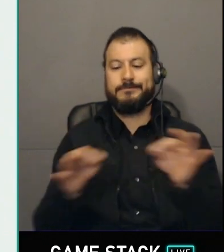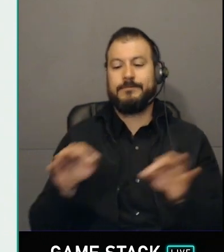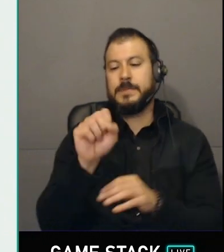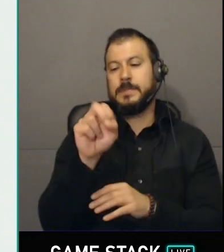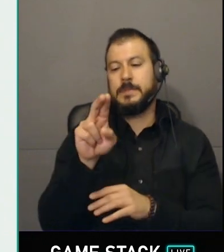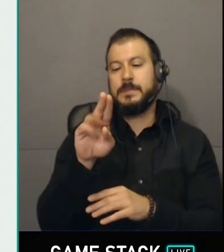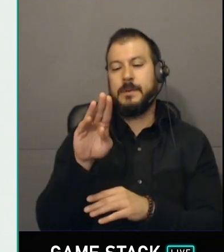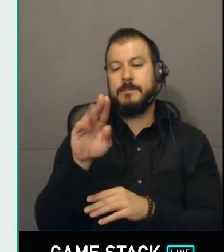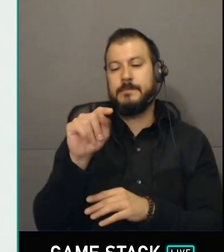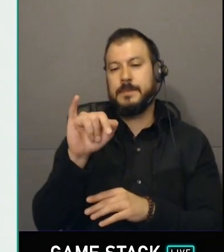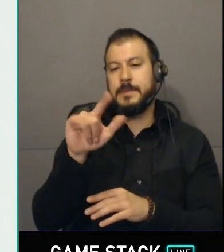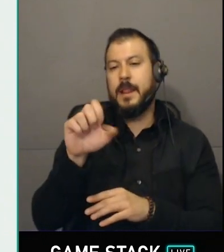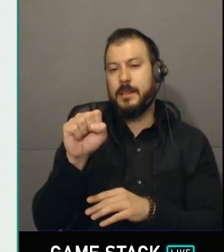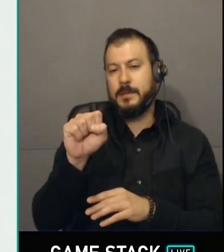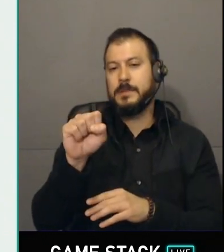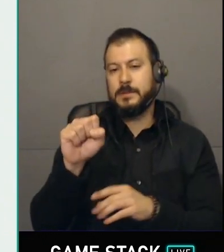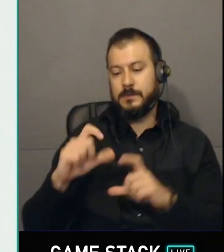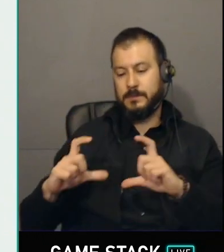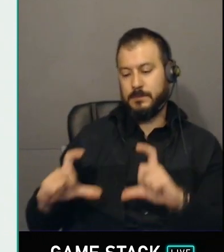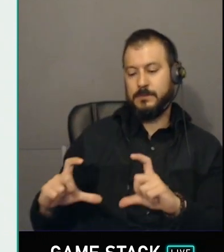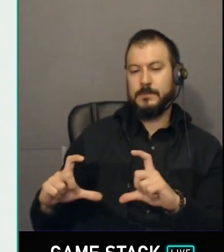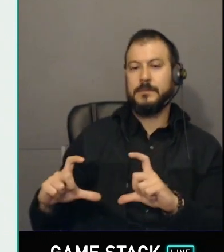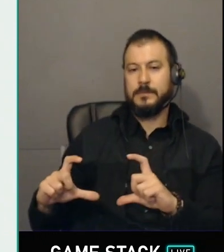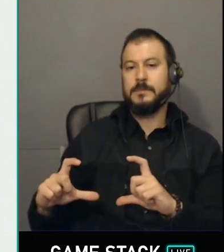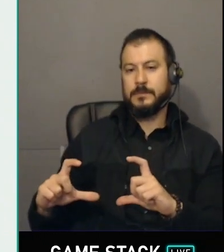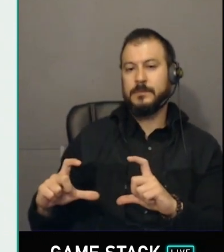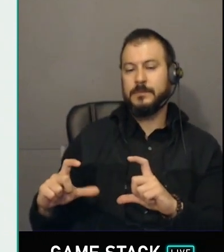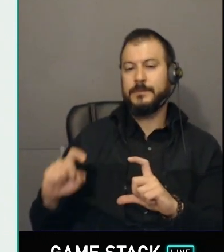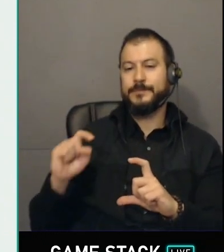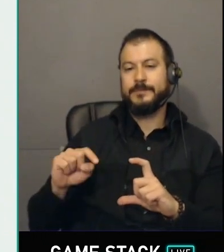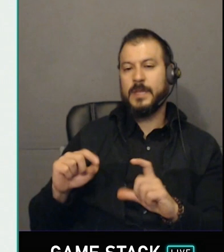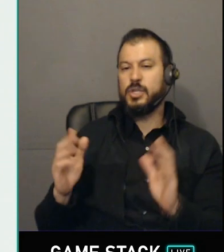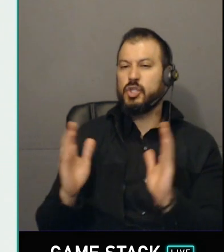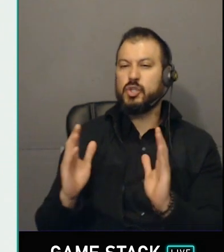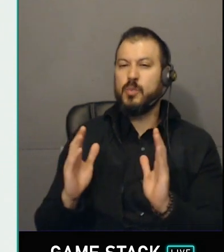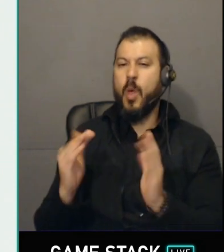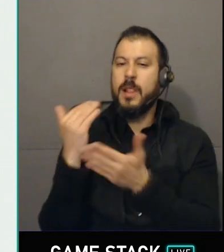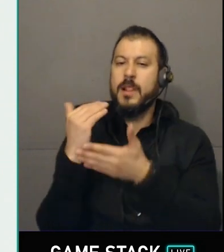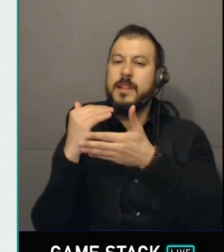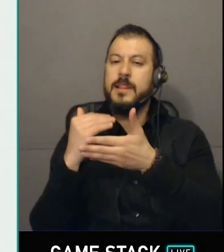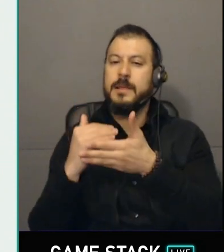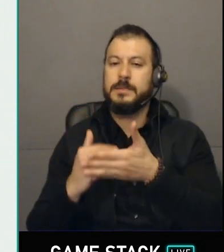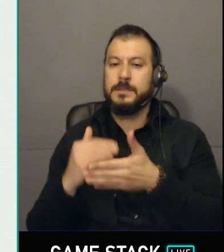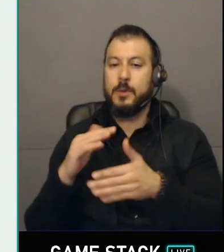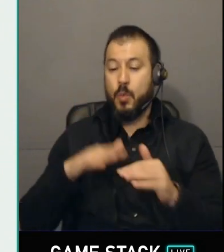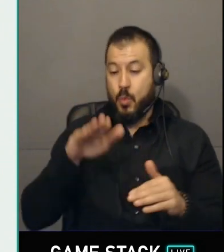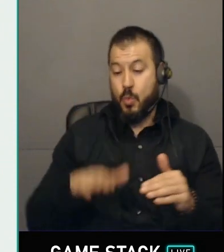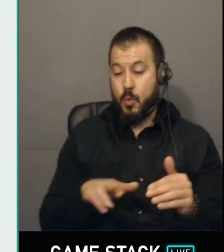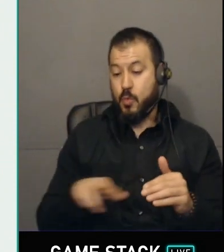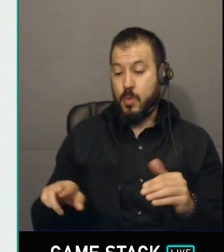and this is just basically a small list in the lower right-hand corner that